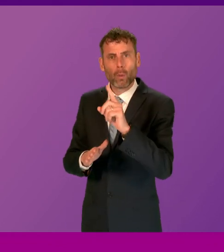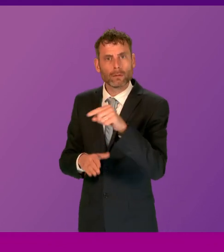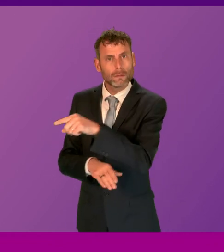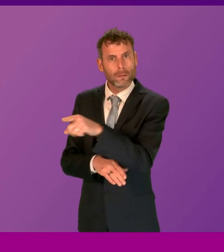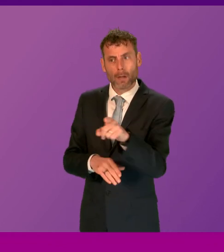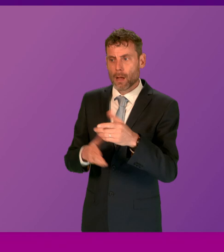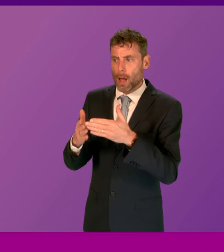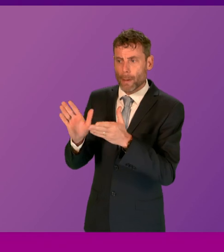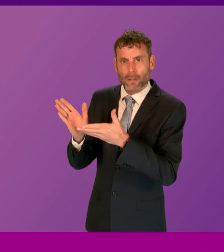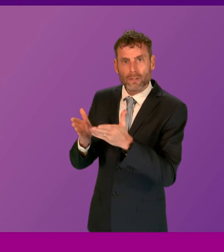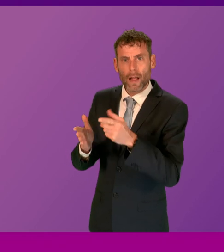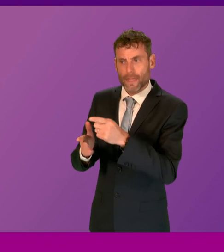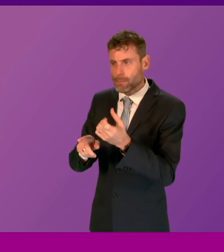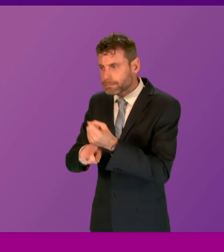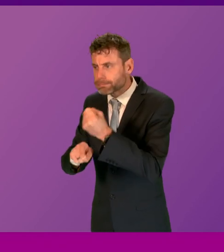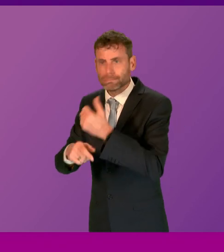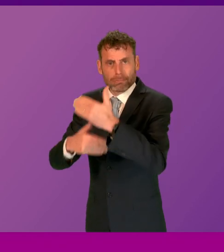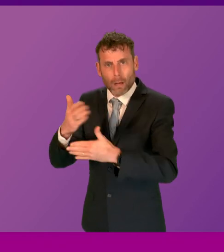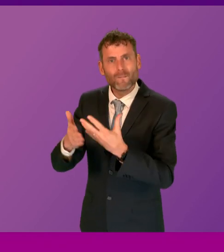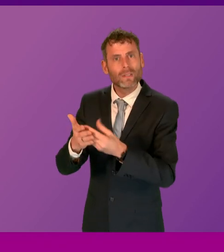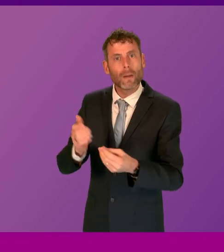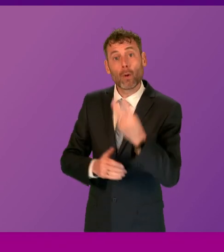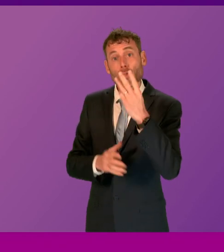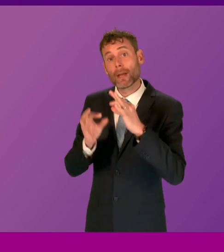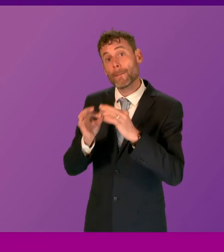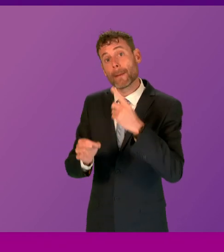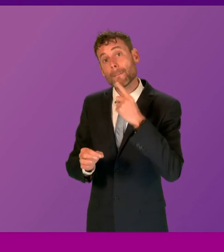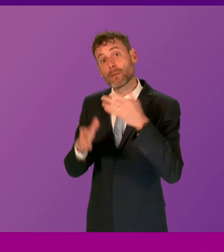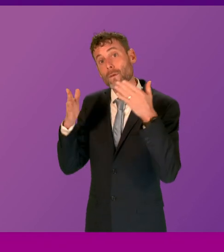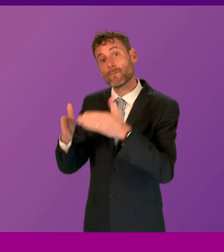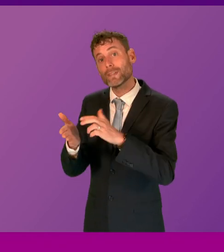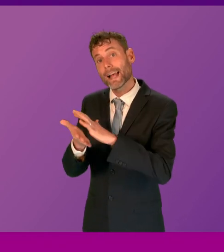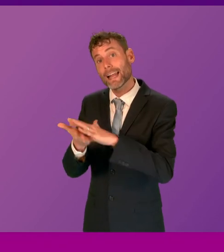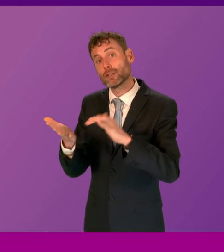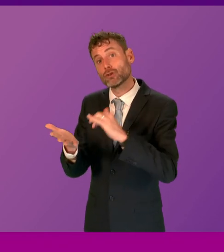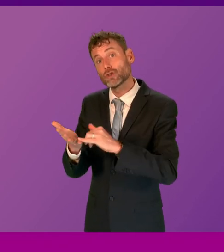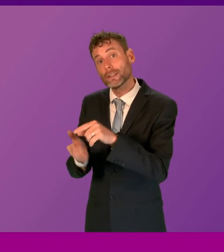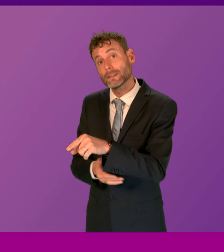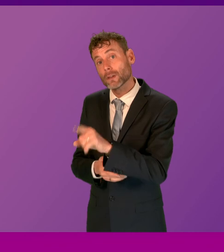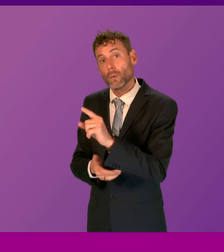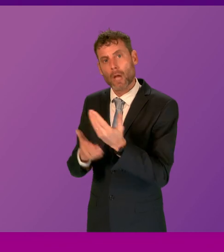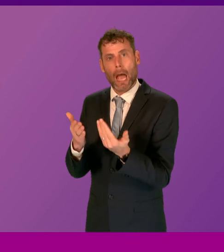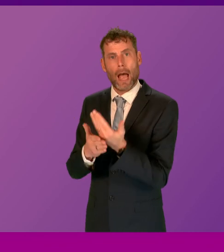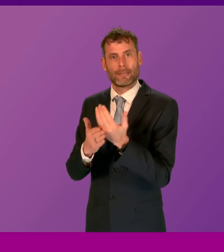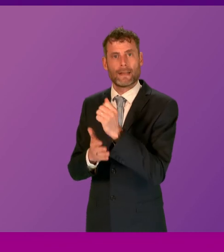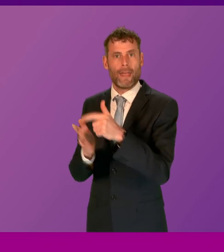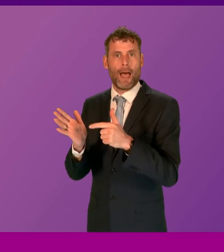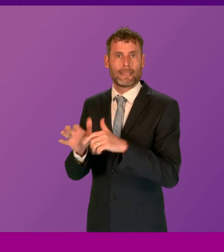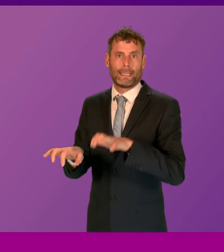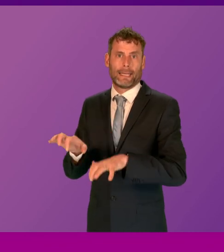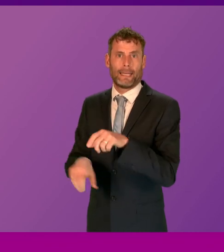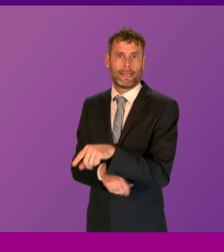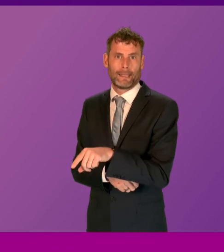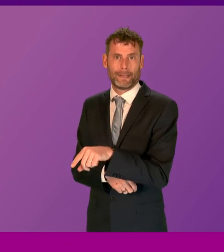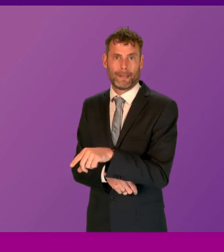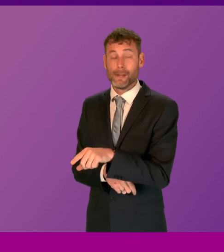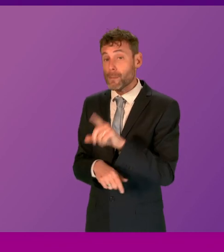for example, £3 billion going to the national health service to update information technology,